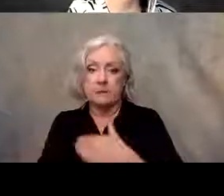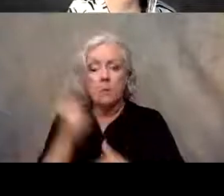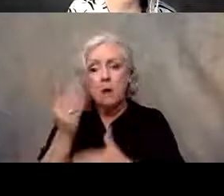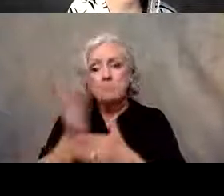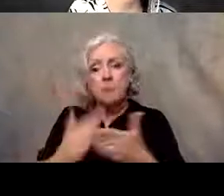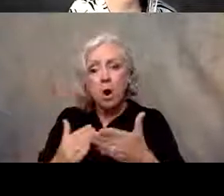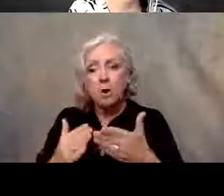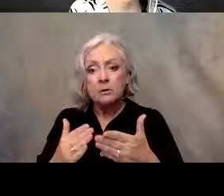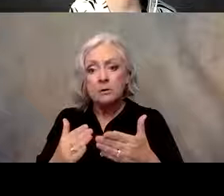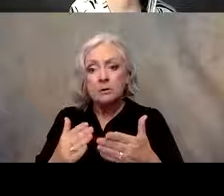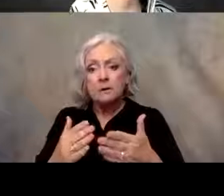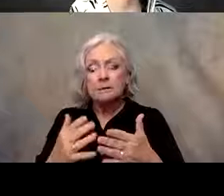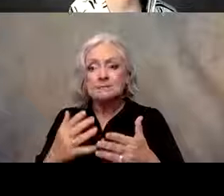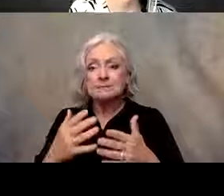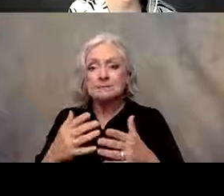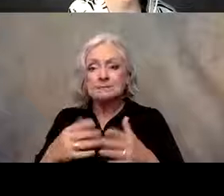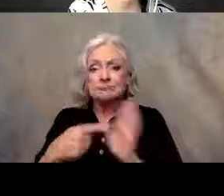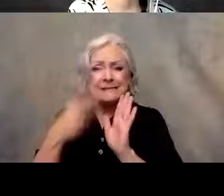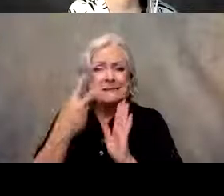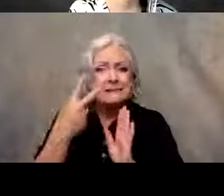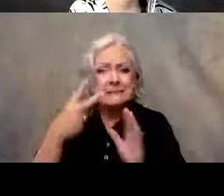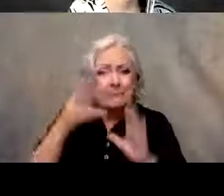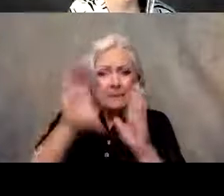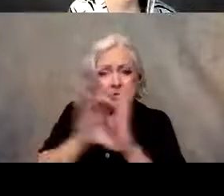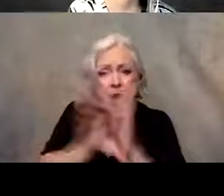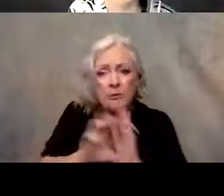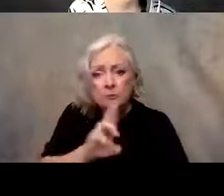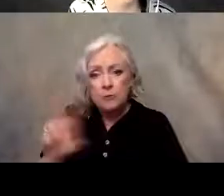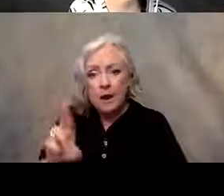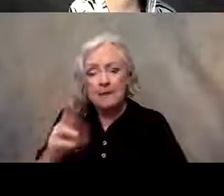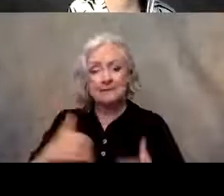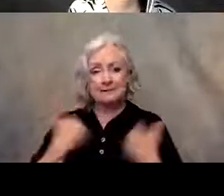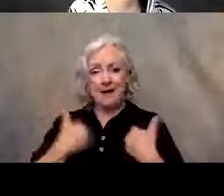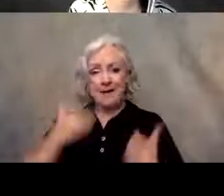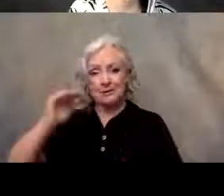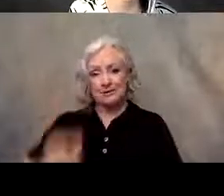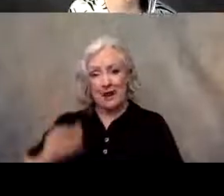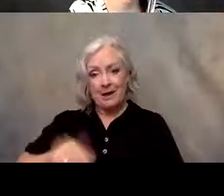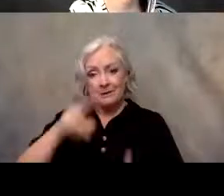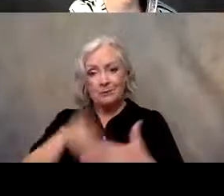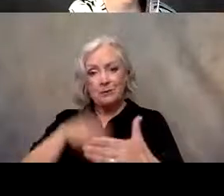is illustrated by the picture on the right, which features a young child reading an early reader book.